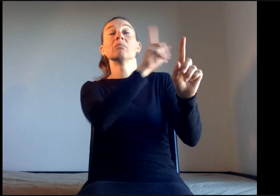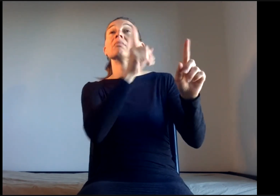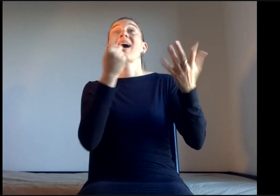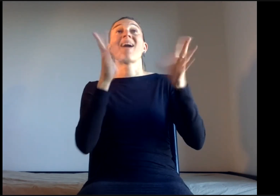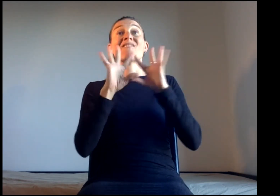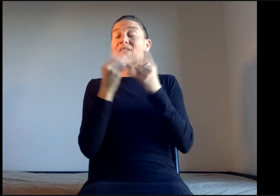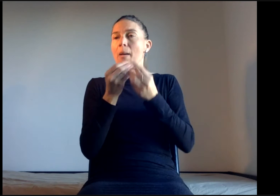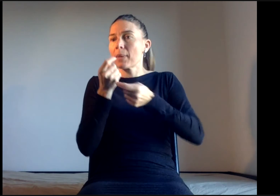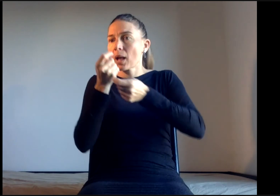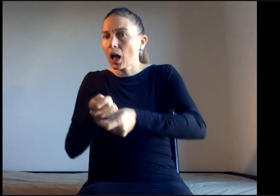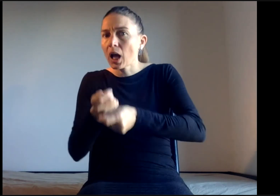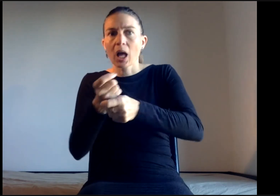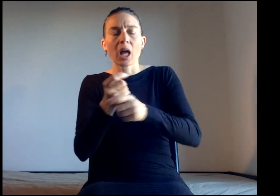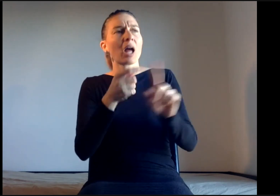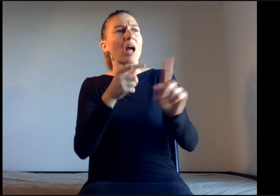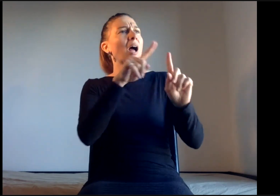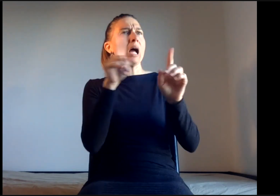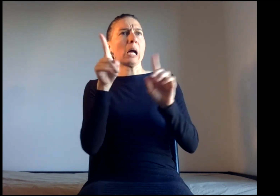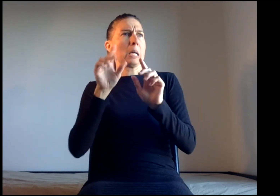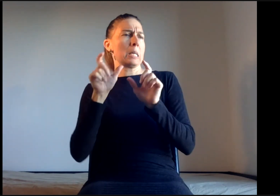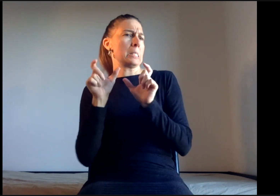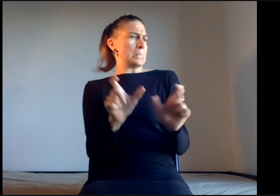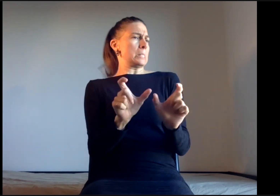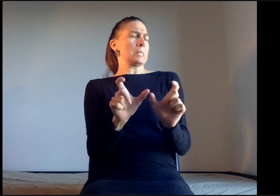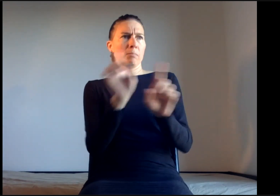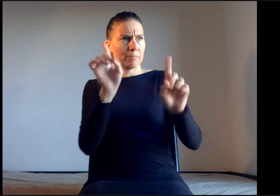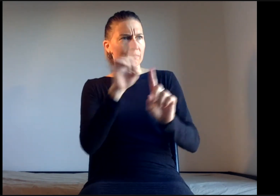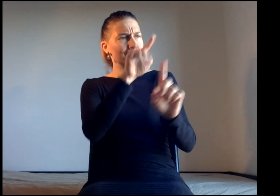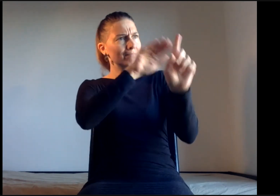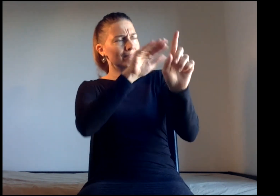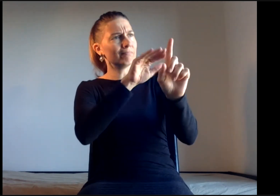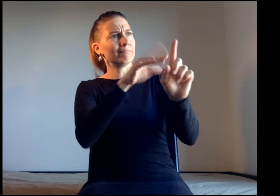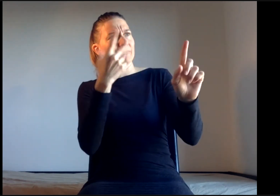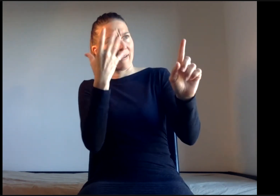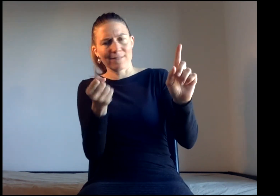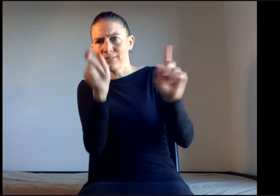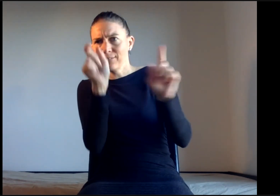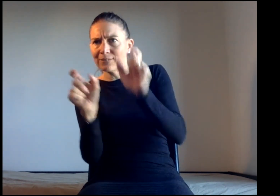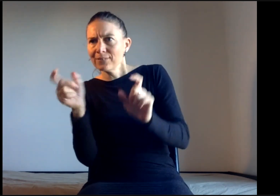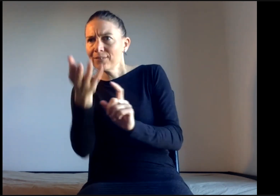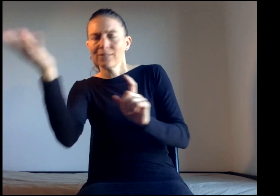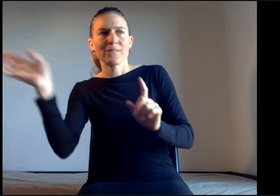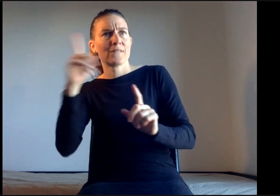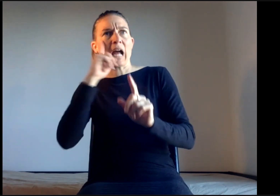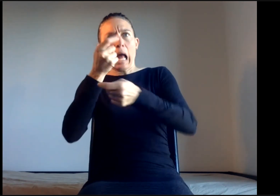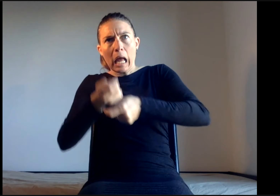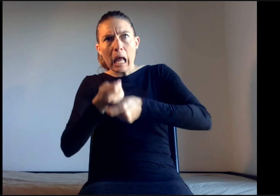as they mostly receive lower support from the States than users of professional certified social service.